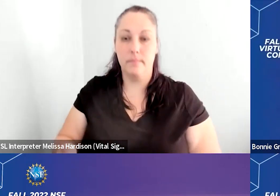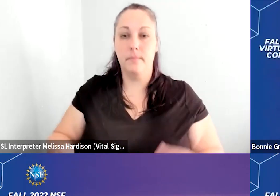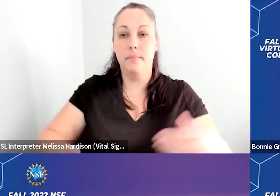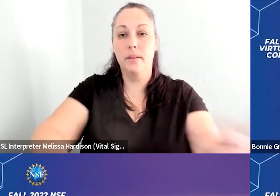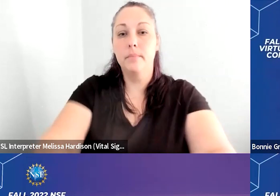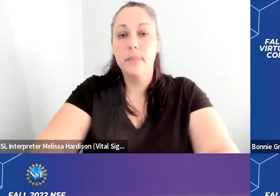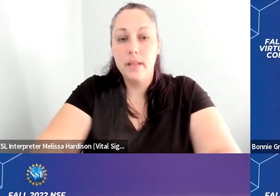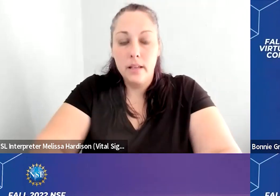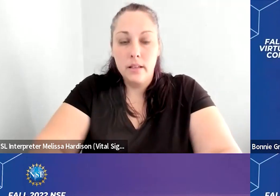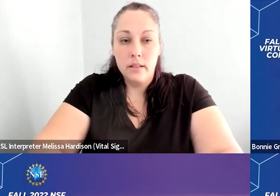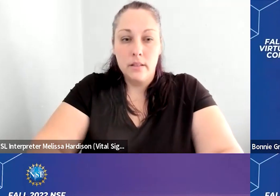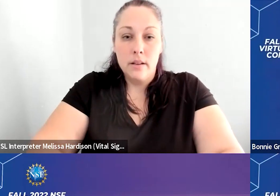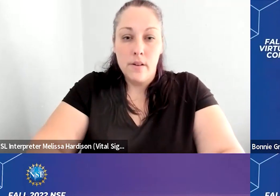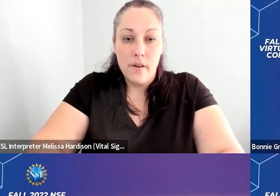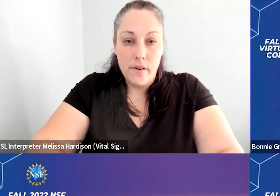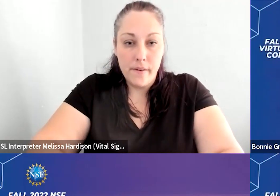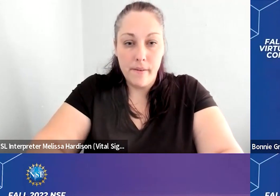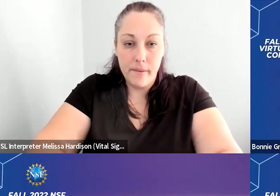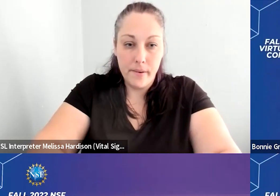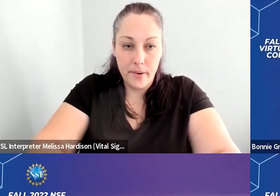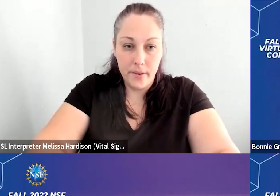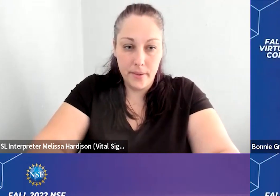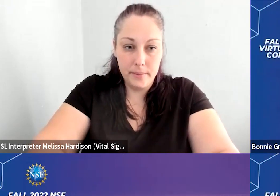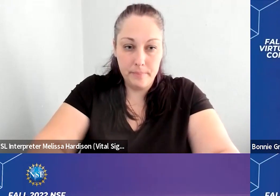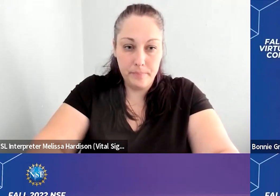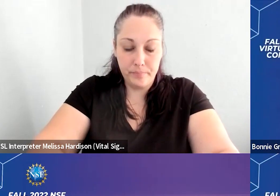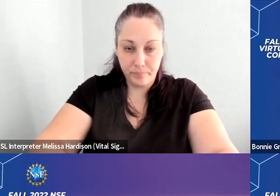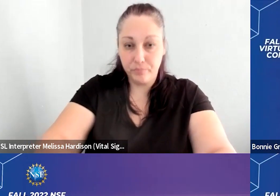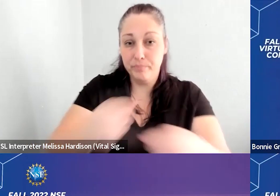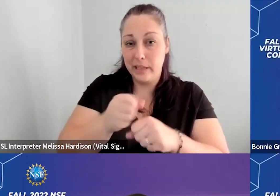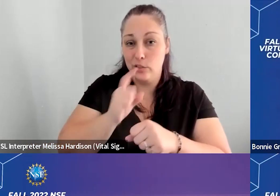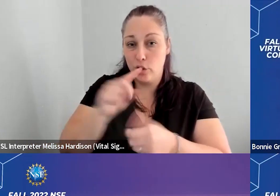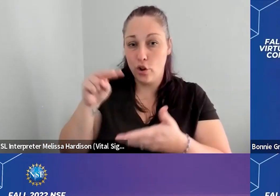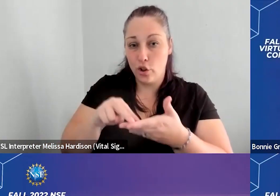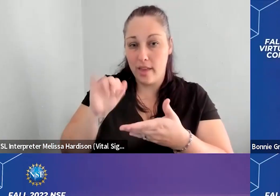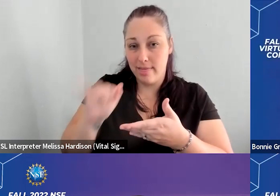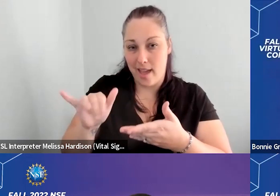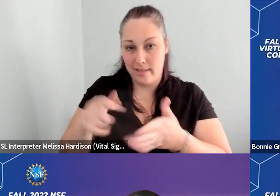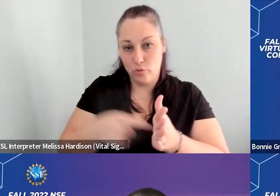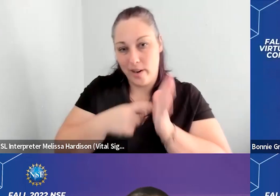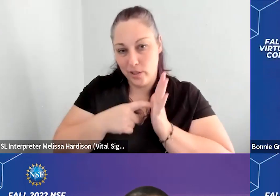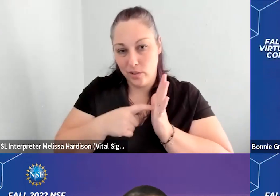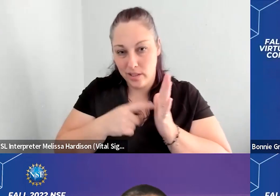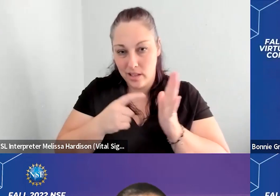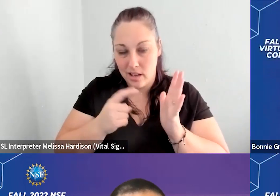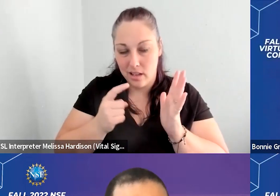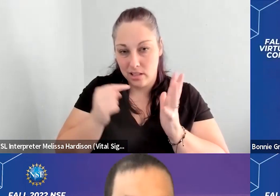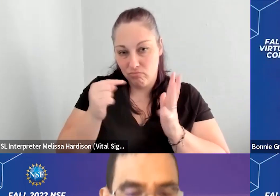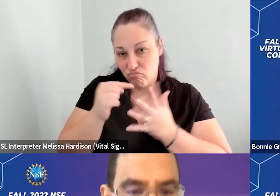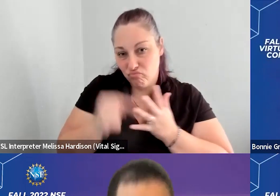Luis Cubano: Yes, just make sure that you look at the eligibility criteria, and that will let you know who can apply for that solicitation.